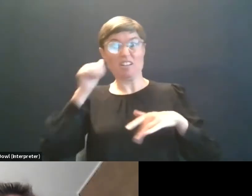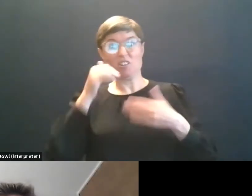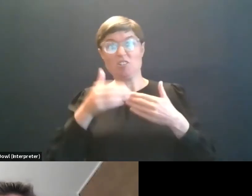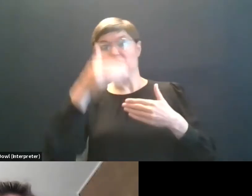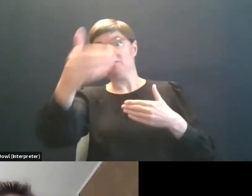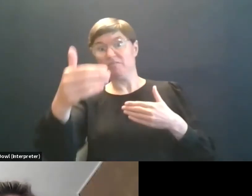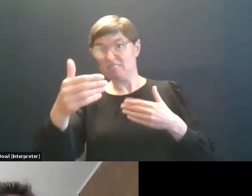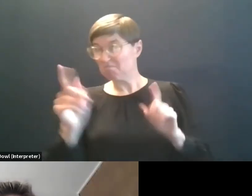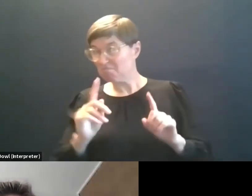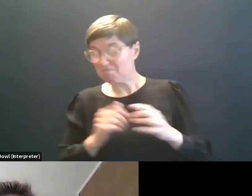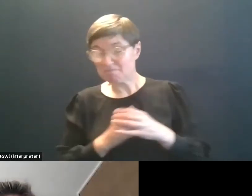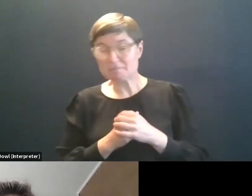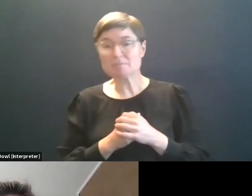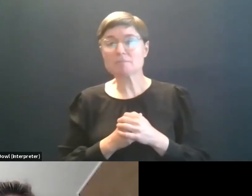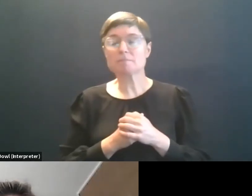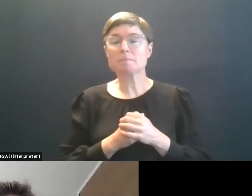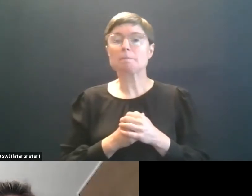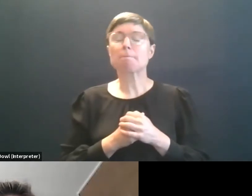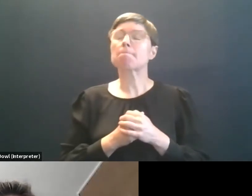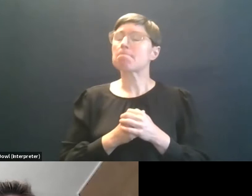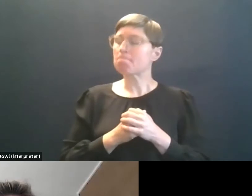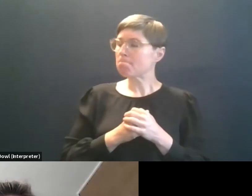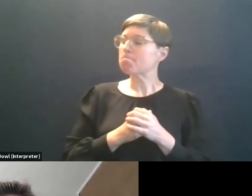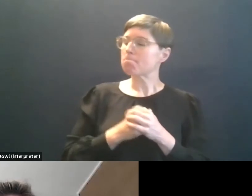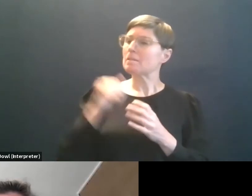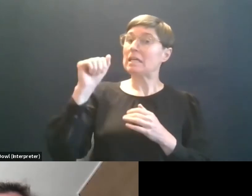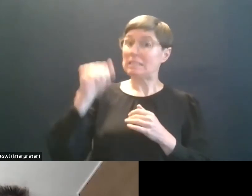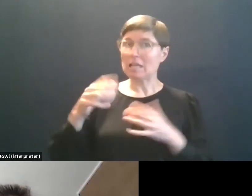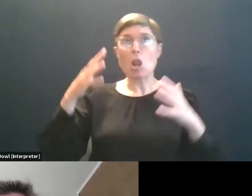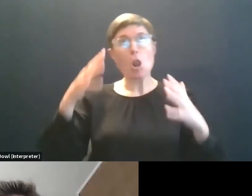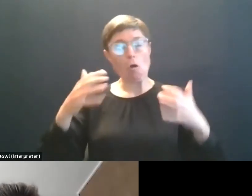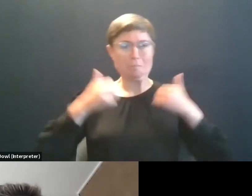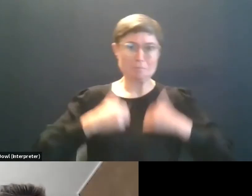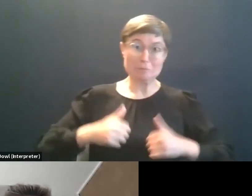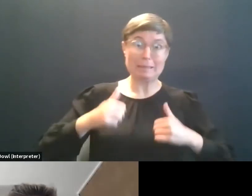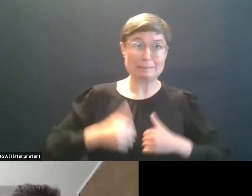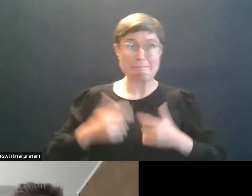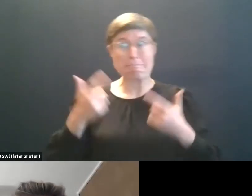Yes, we've had plenty of practice and we have certainly tested ourselves